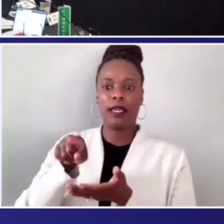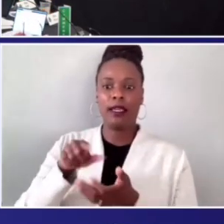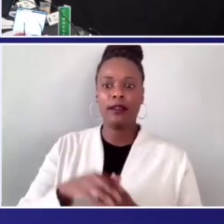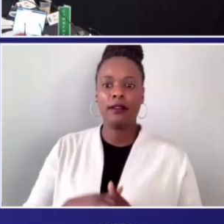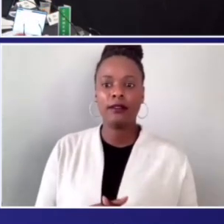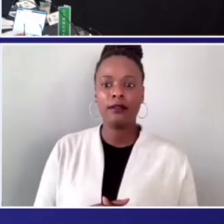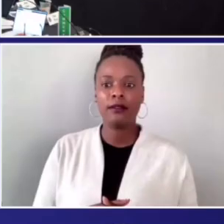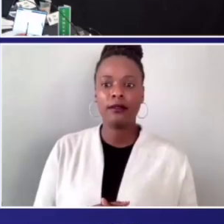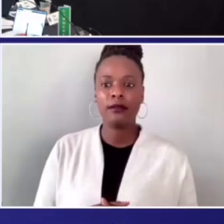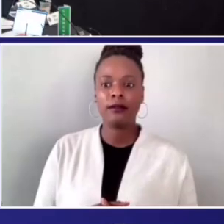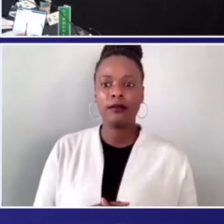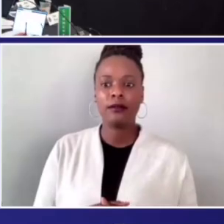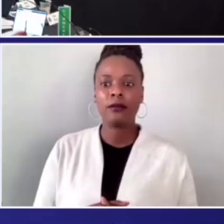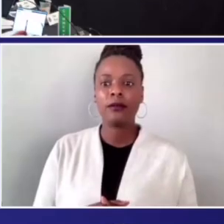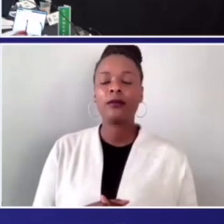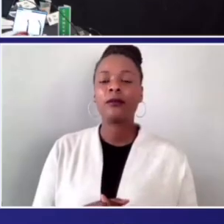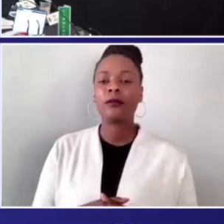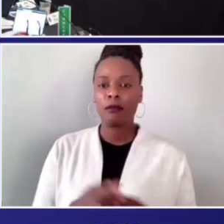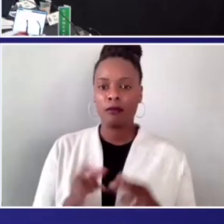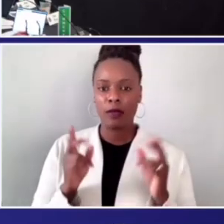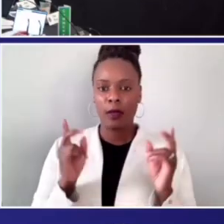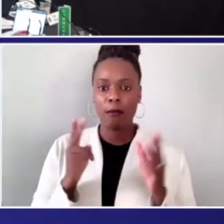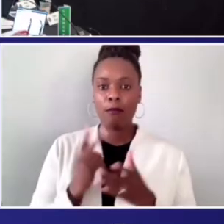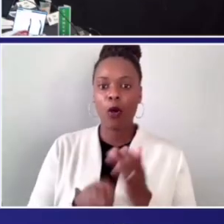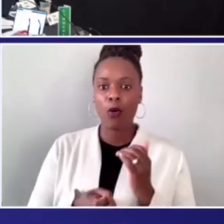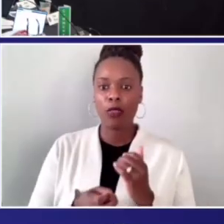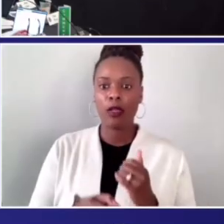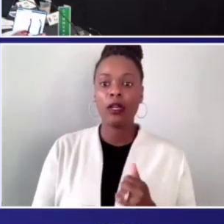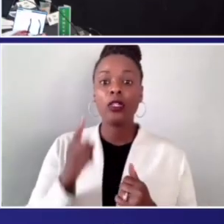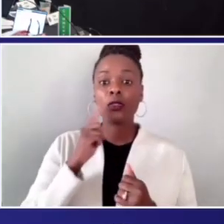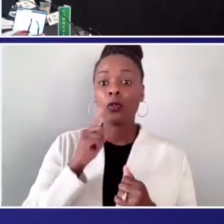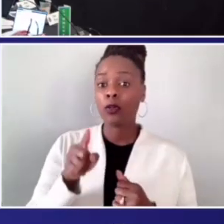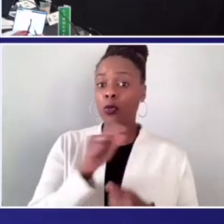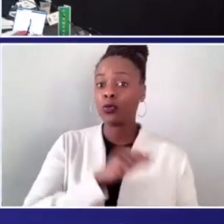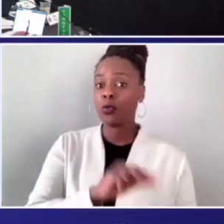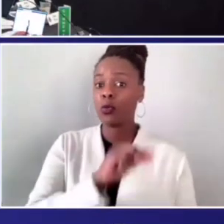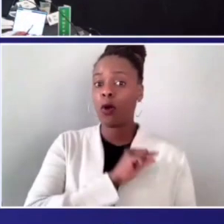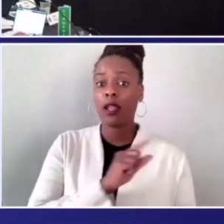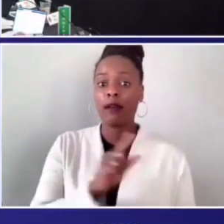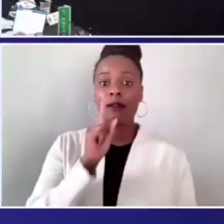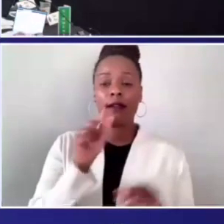repayment. So for you to qualify for the Standard Repayment Plan,